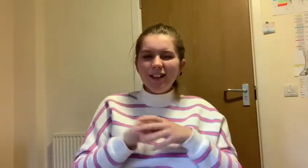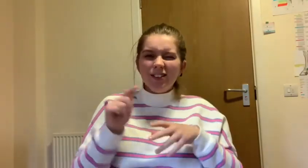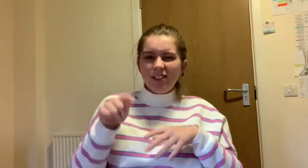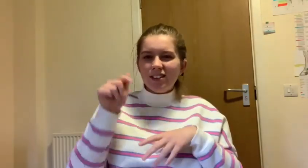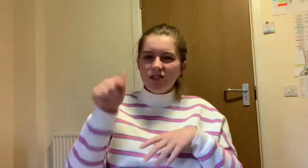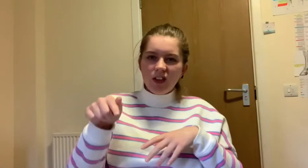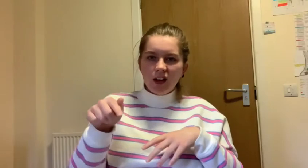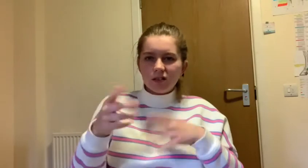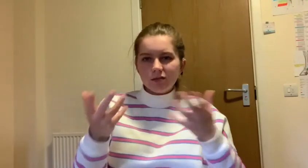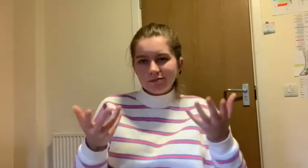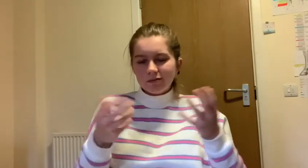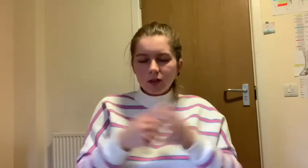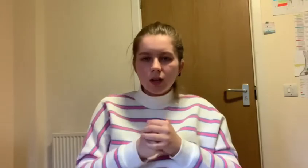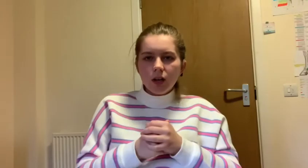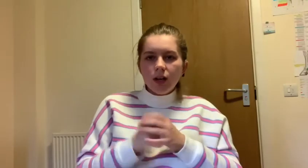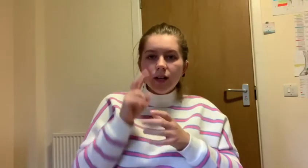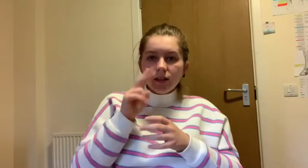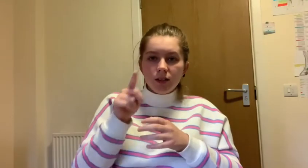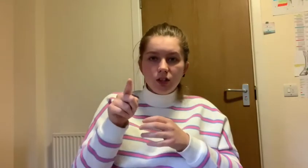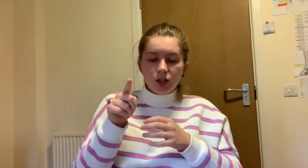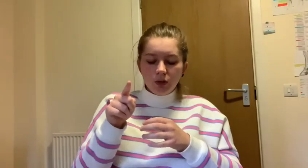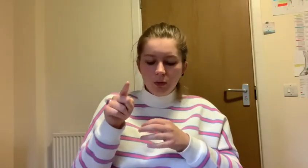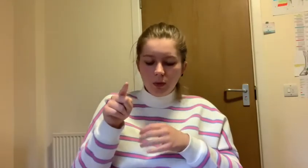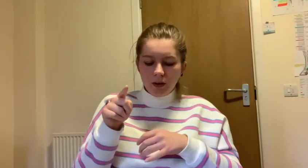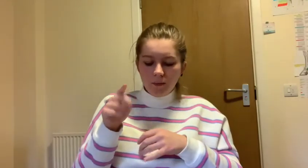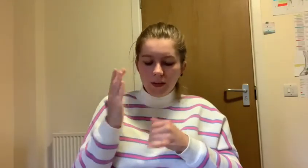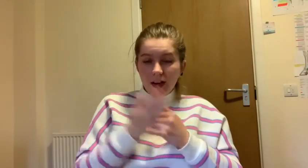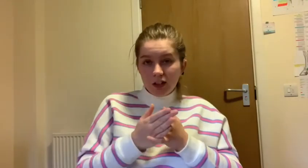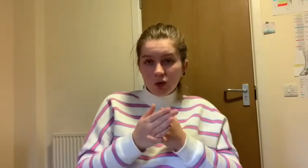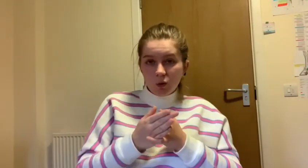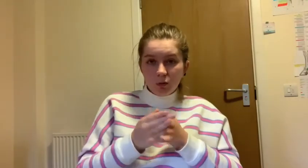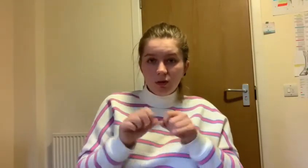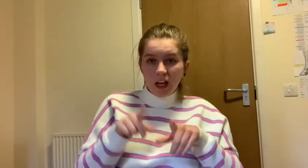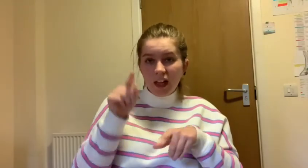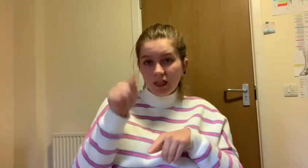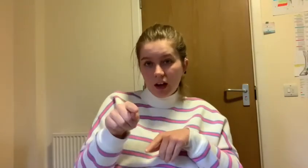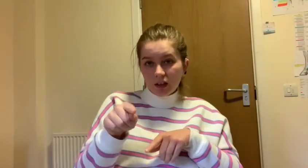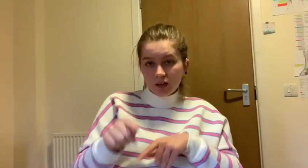this/ that. "See you end up like that"